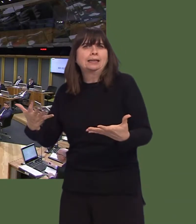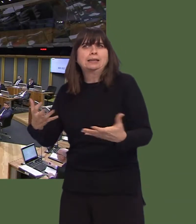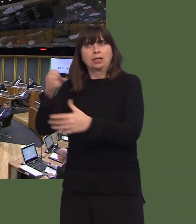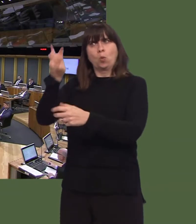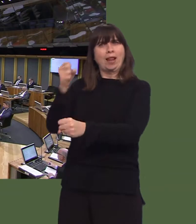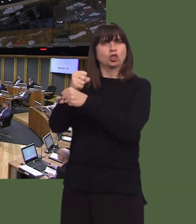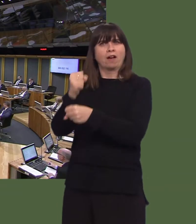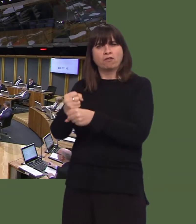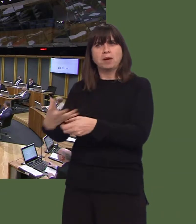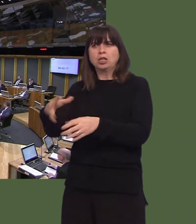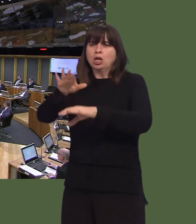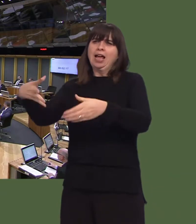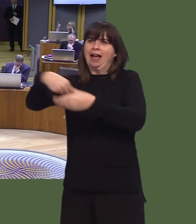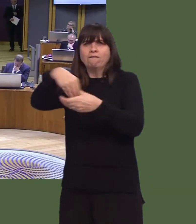engaged on.